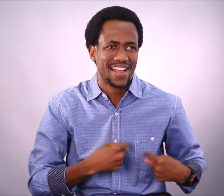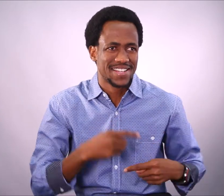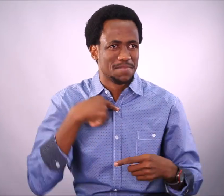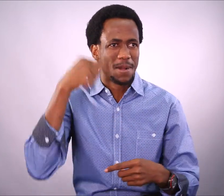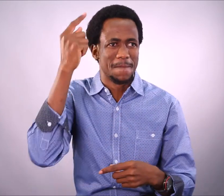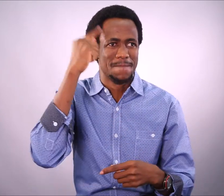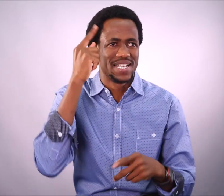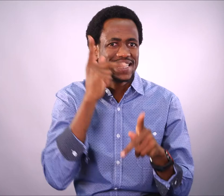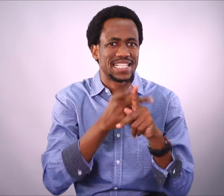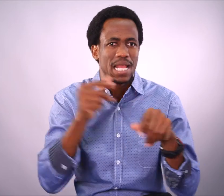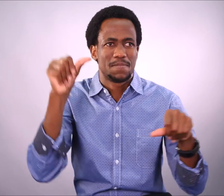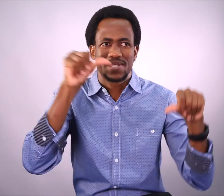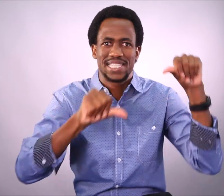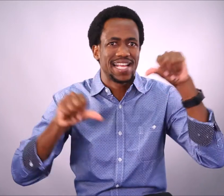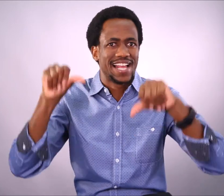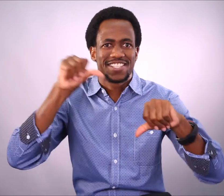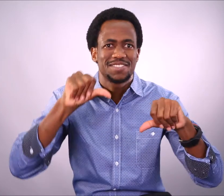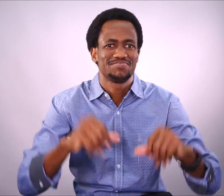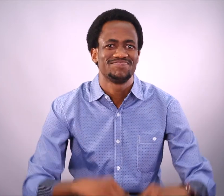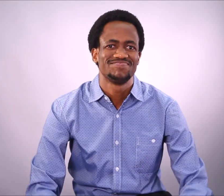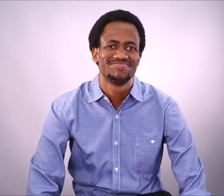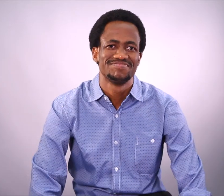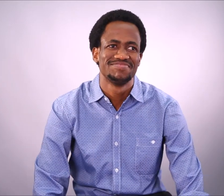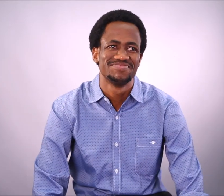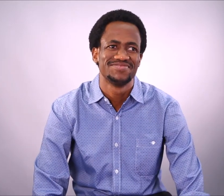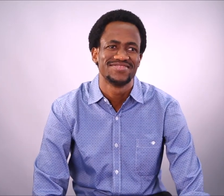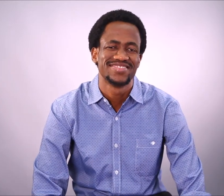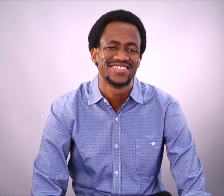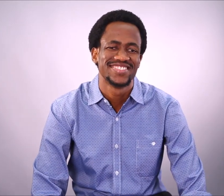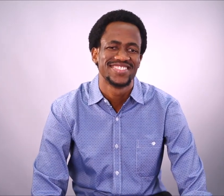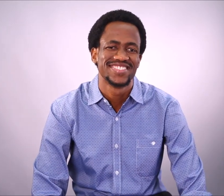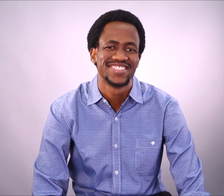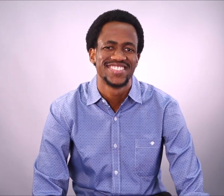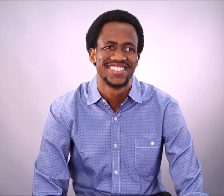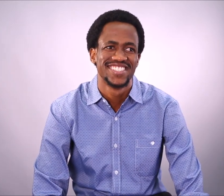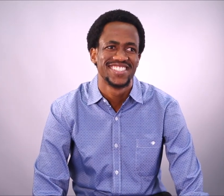I'm a big fan and it's close to my heart. But science is really my passion.